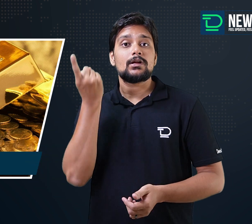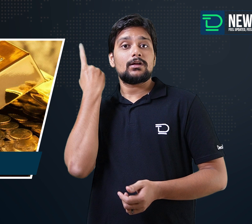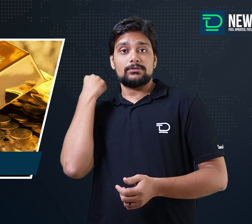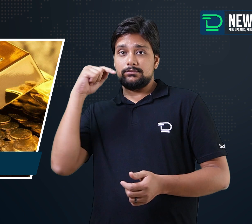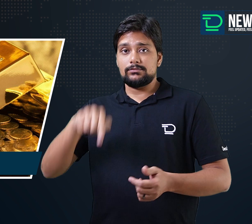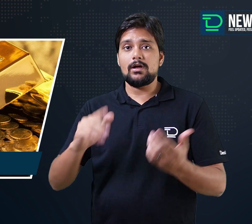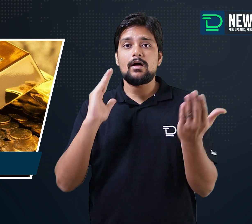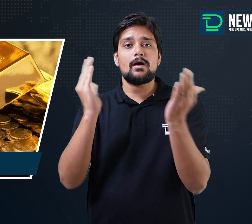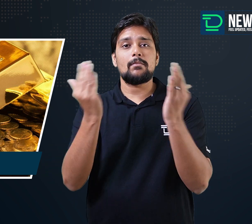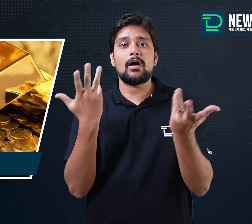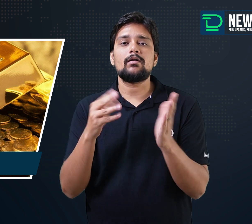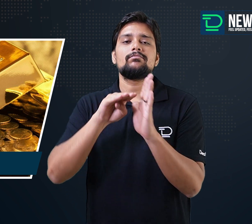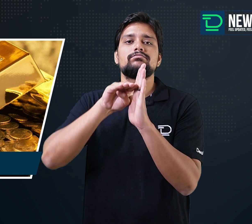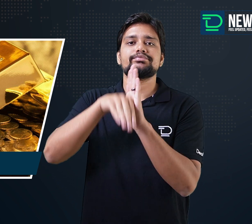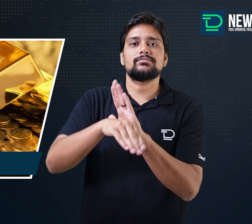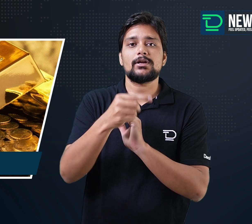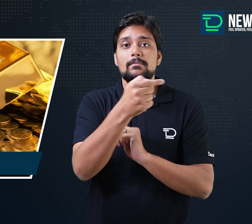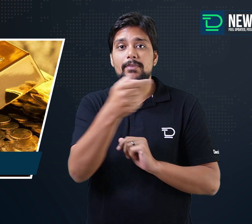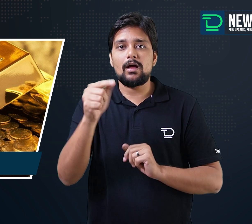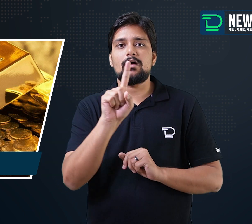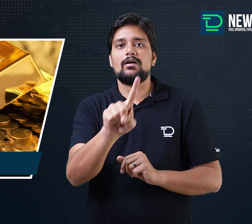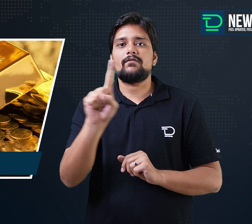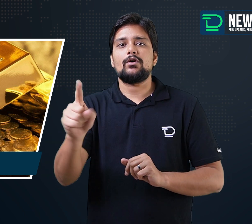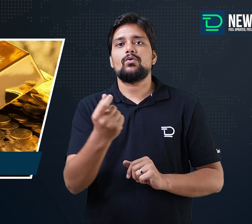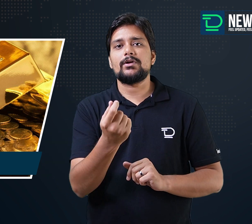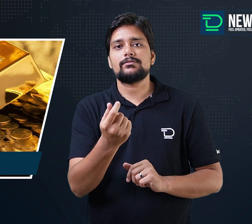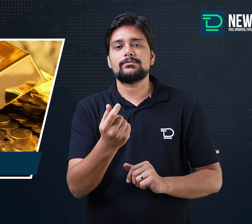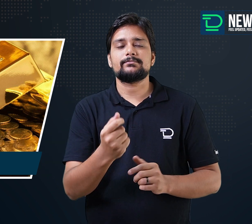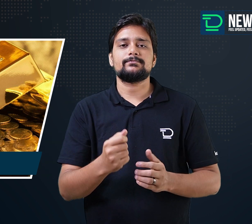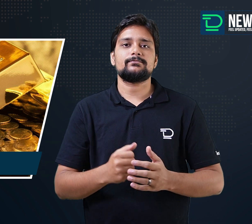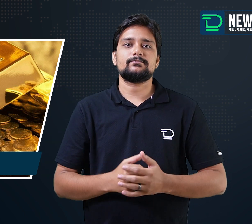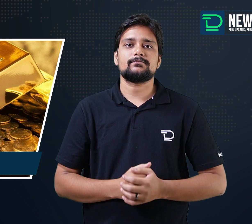Compared to yesterday, today’s rate decreased - 1.